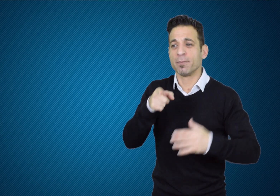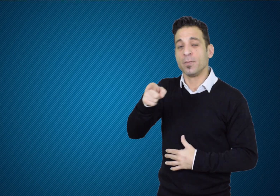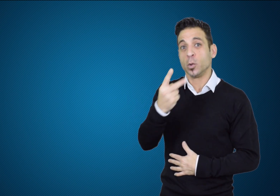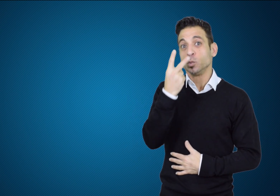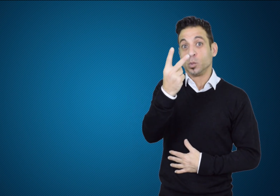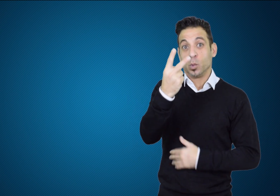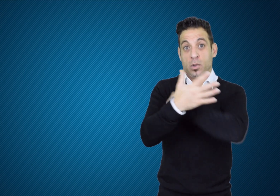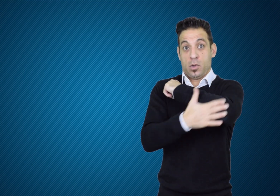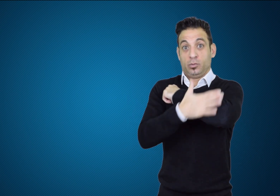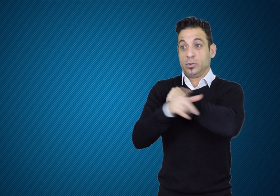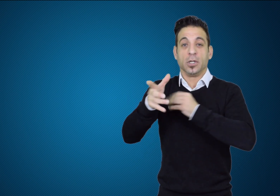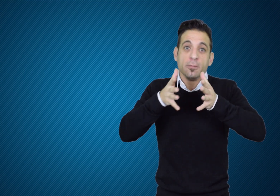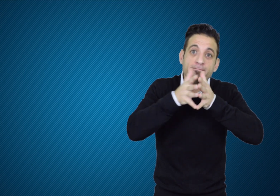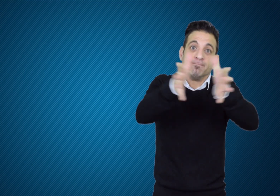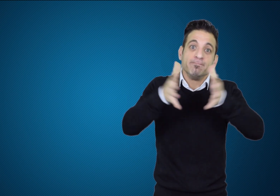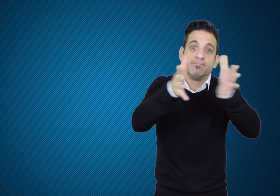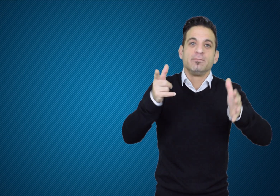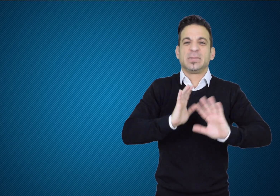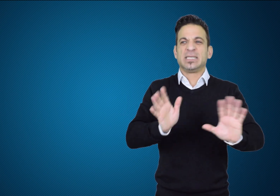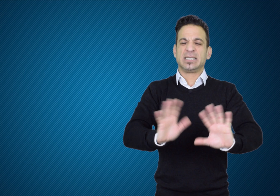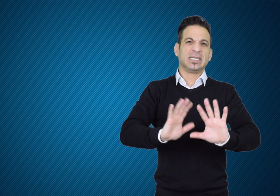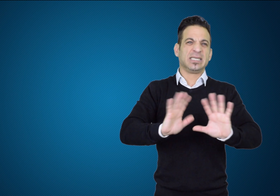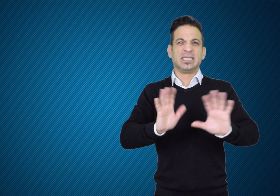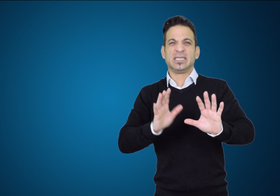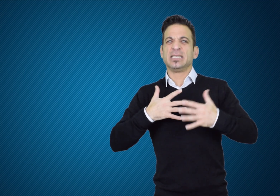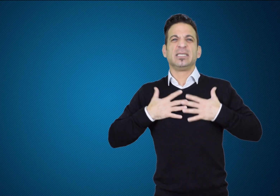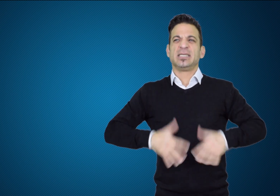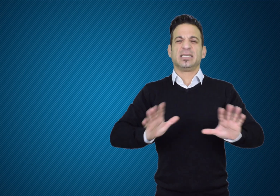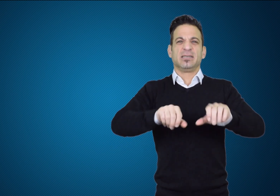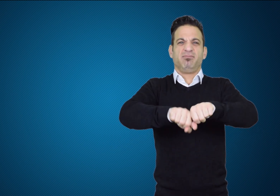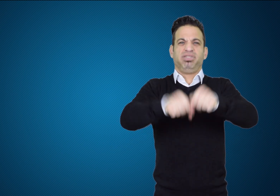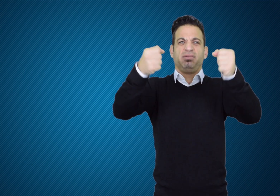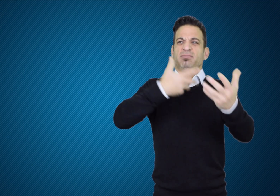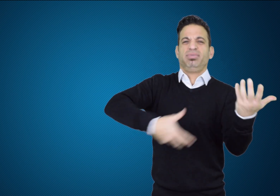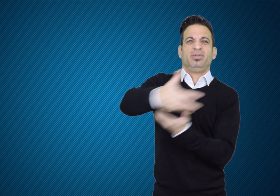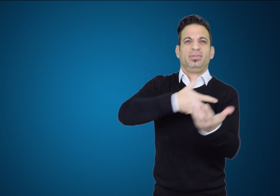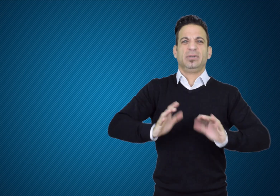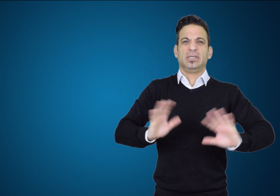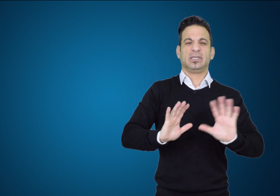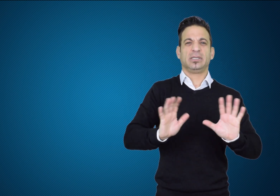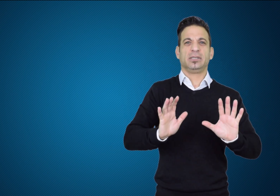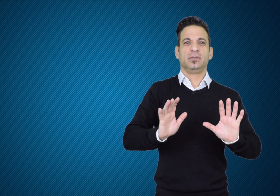These two representatives, however, did not want to go on the record.